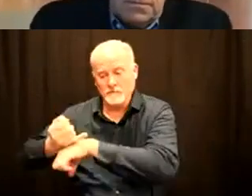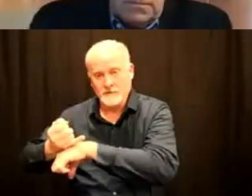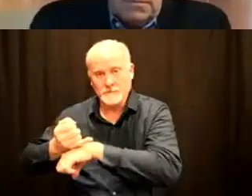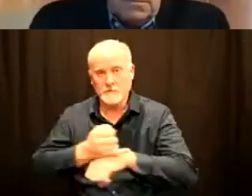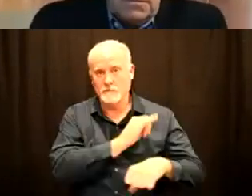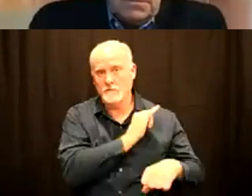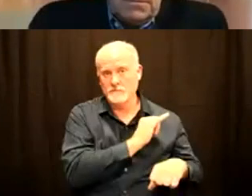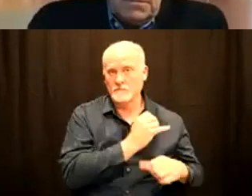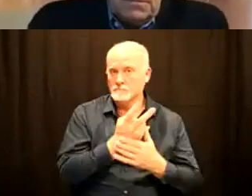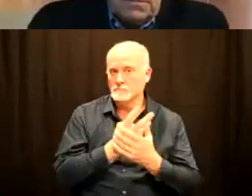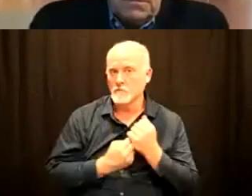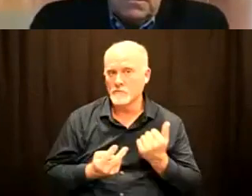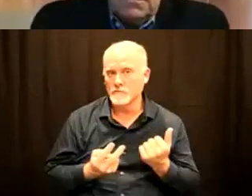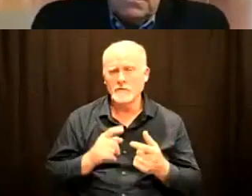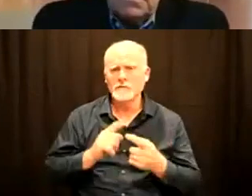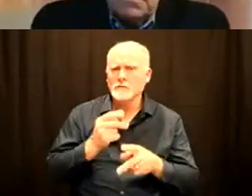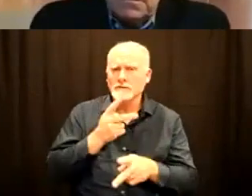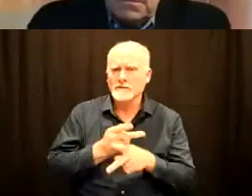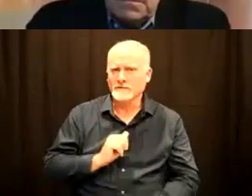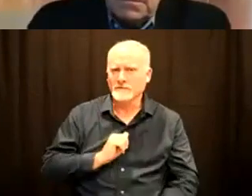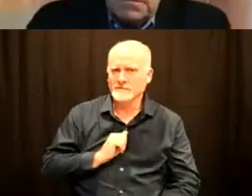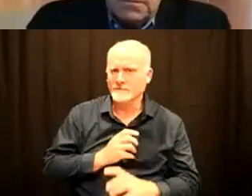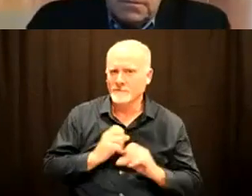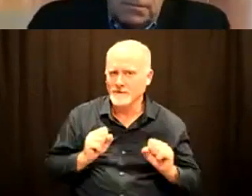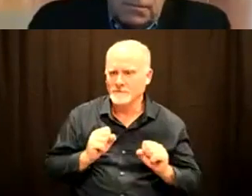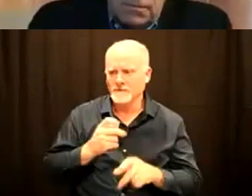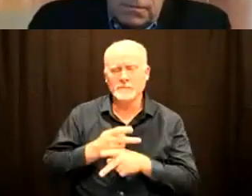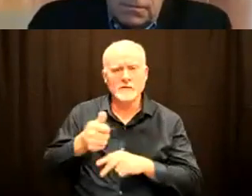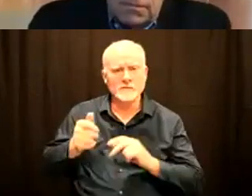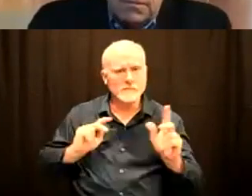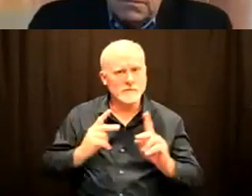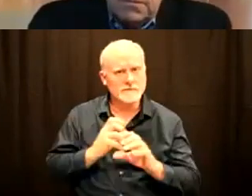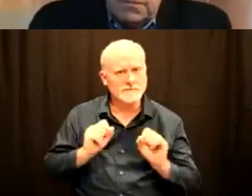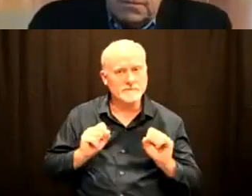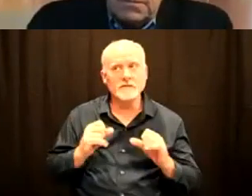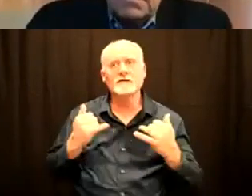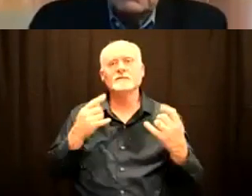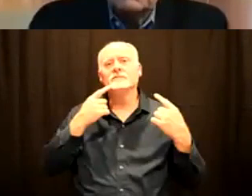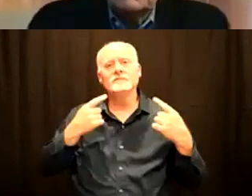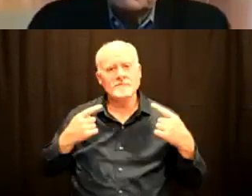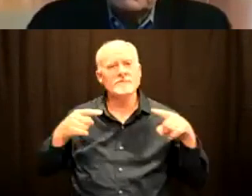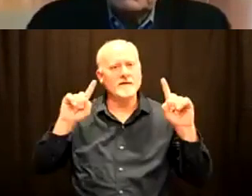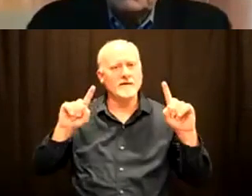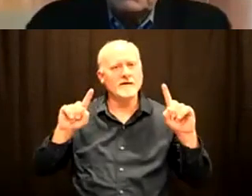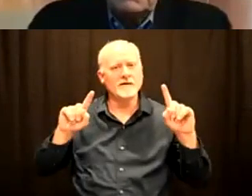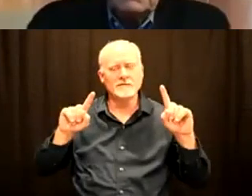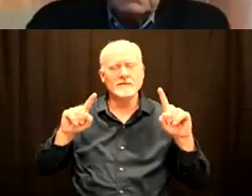to keep ourselves and others safe and now finally we have light at the end of the tunnel